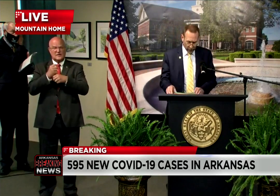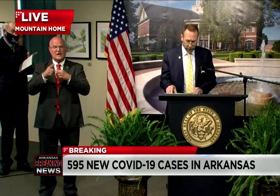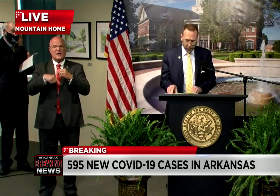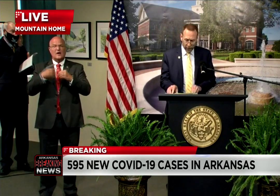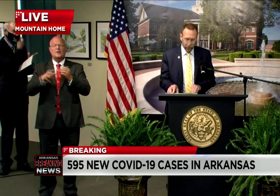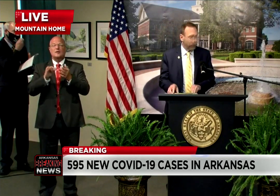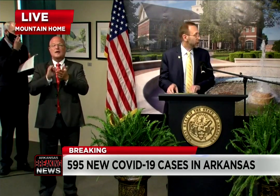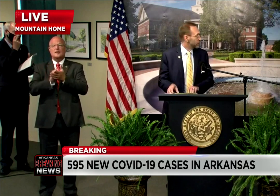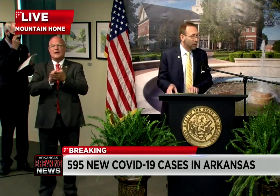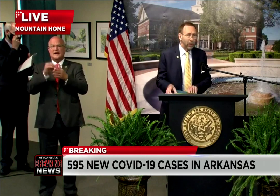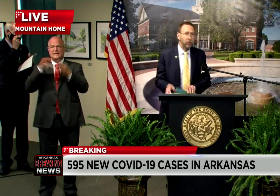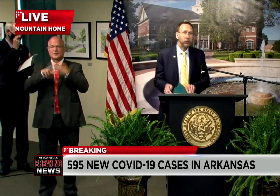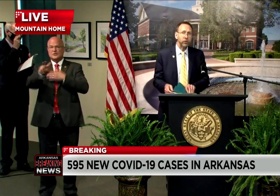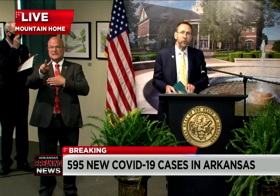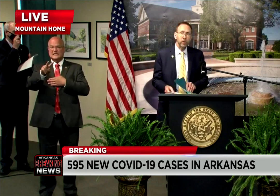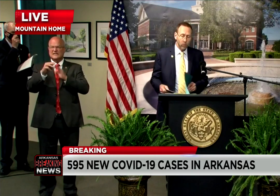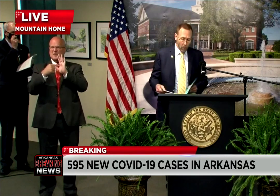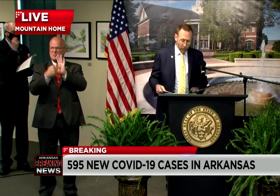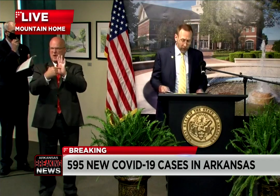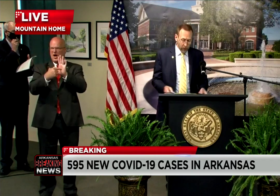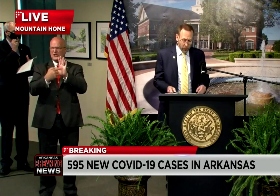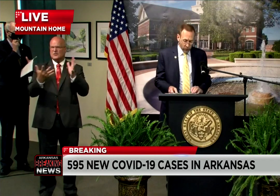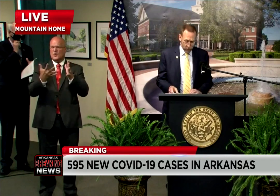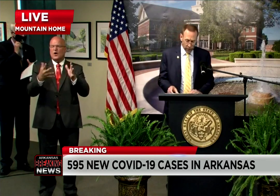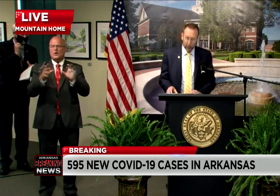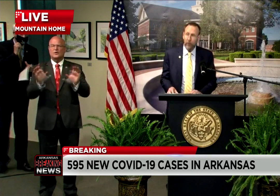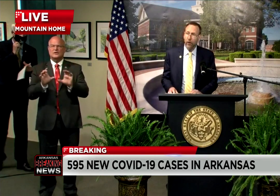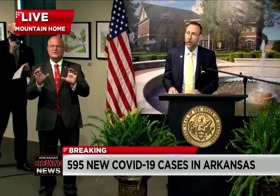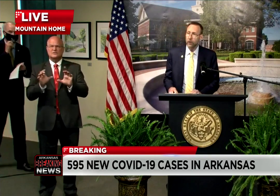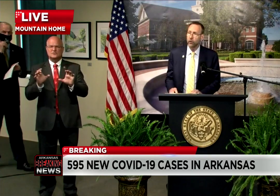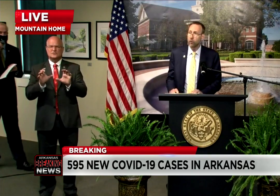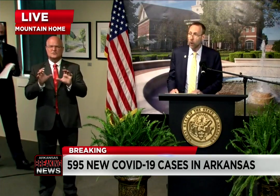GOVERNOR. I LIKE TO GIVE A FEW MORE DETAILS ON NUMBERS AND TALK